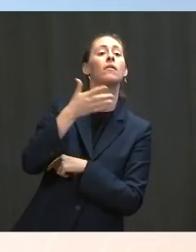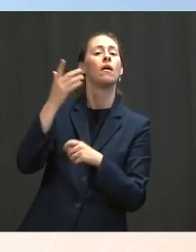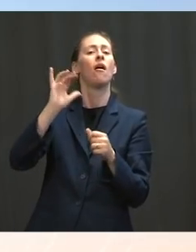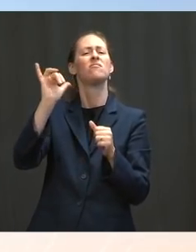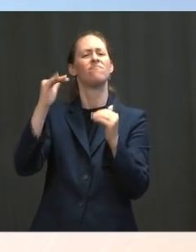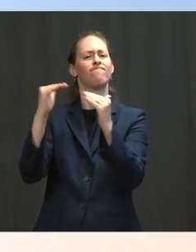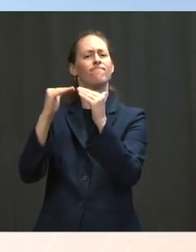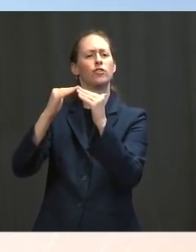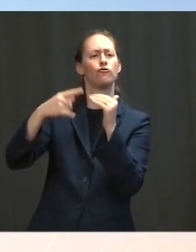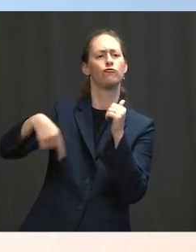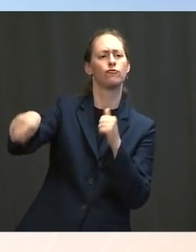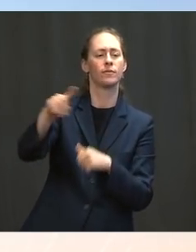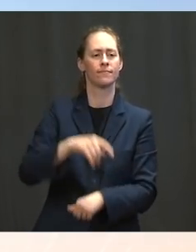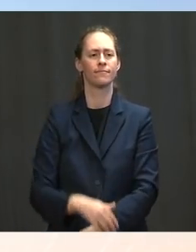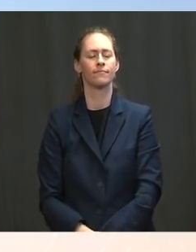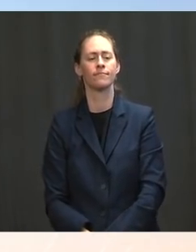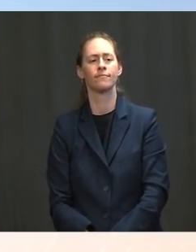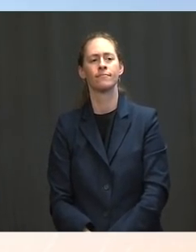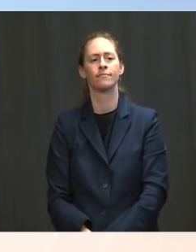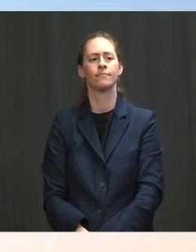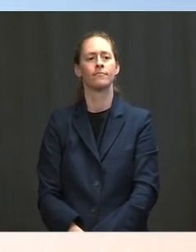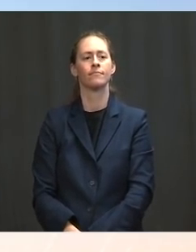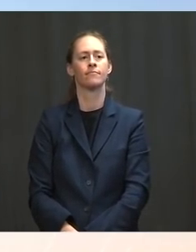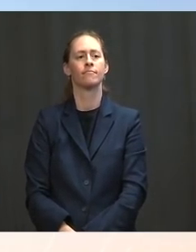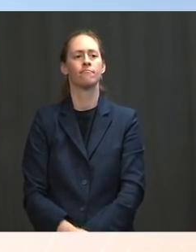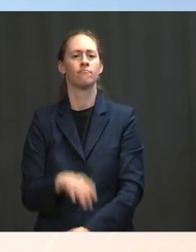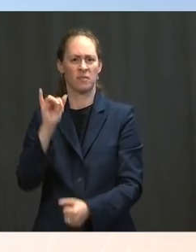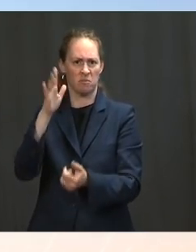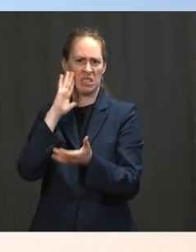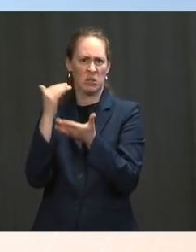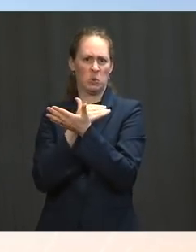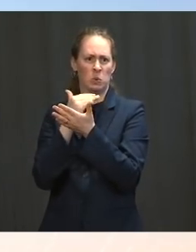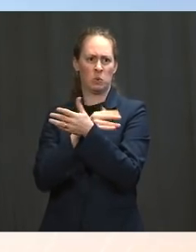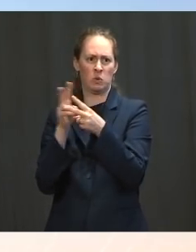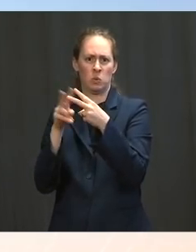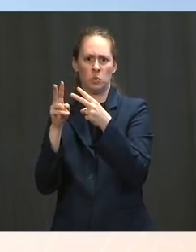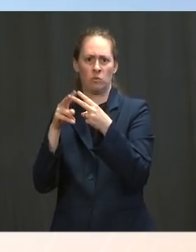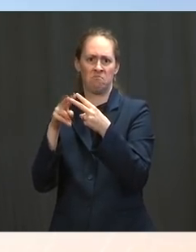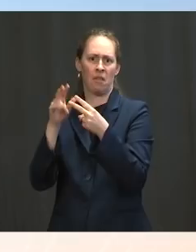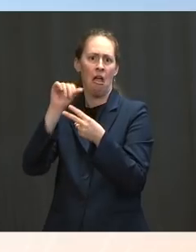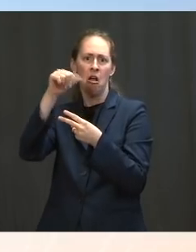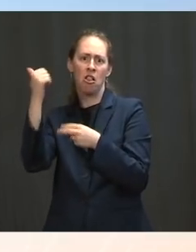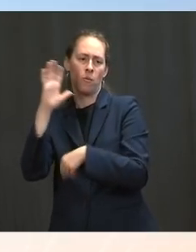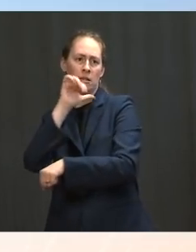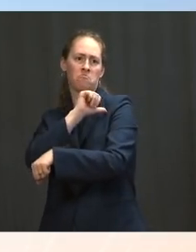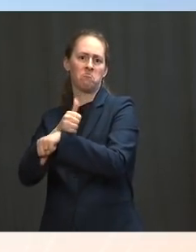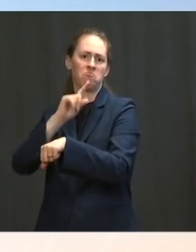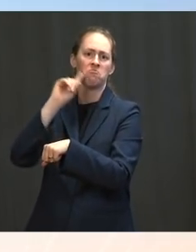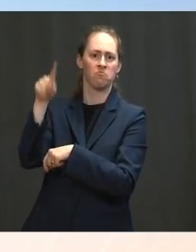USDA will take under the new executive order and in the entire federal government's mission, which will be --